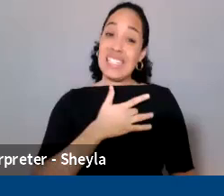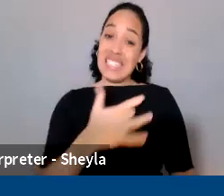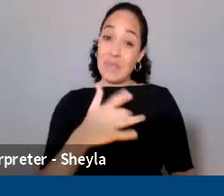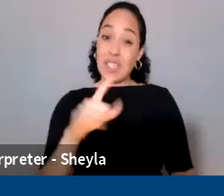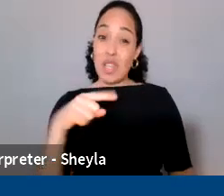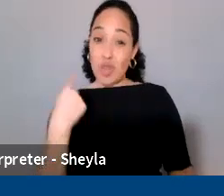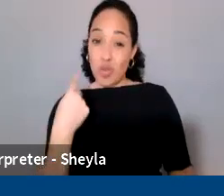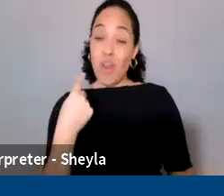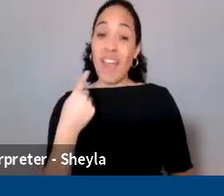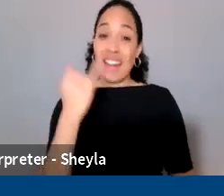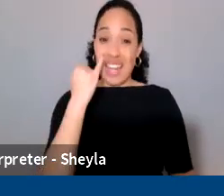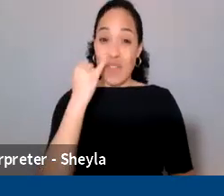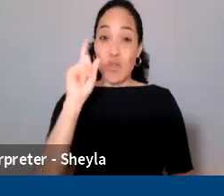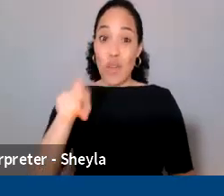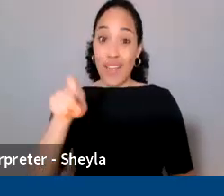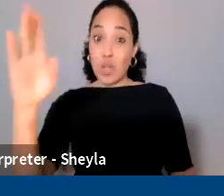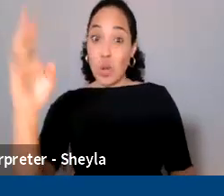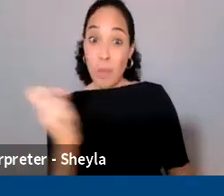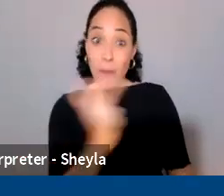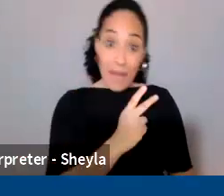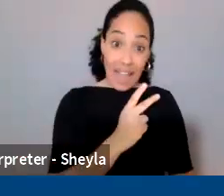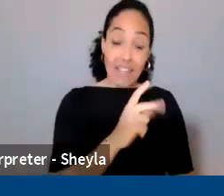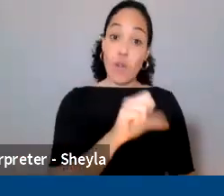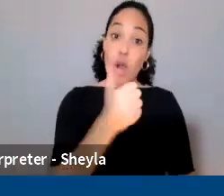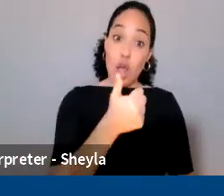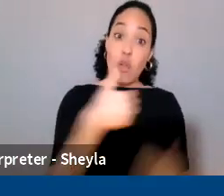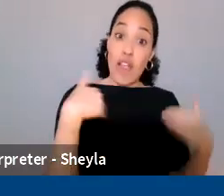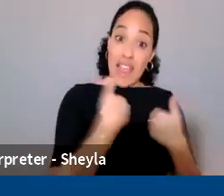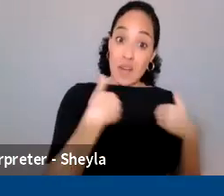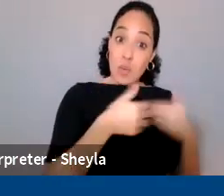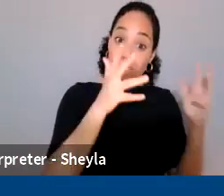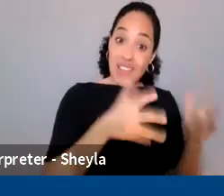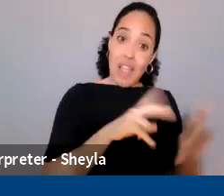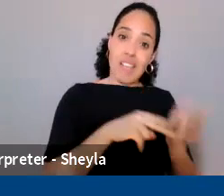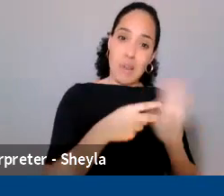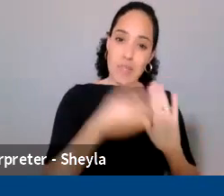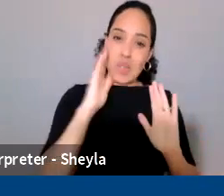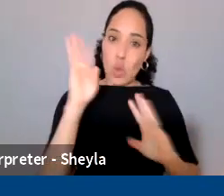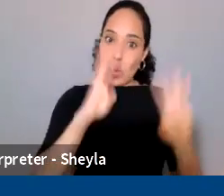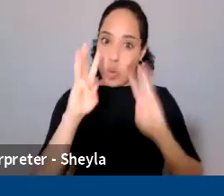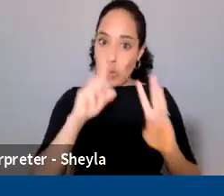you and thus worry your animals so evacuate early when it's still a volunteer evacuation